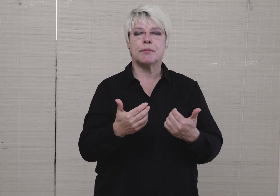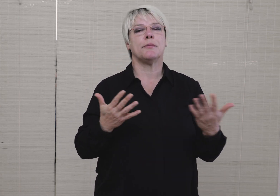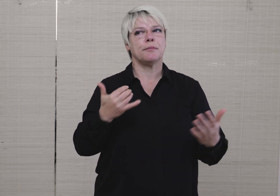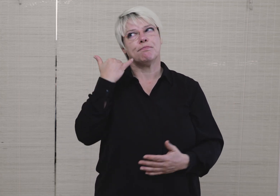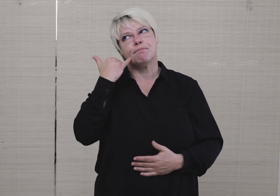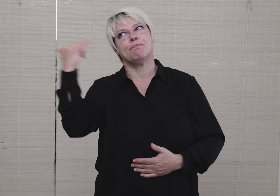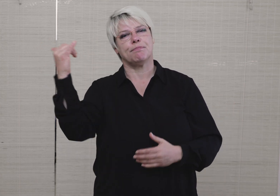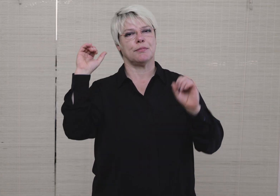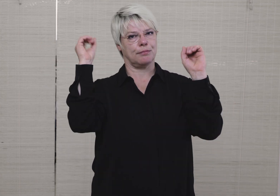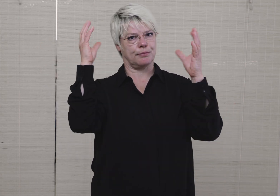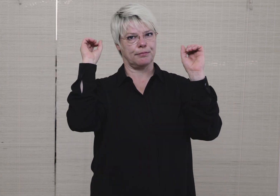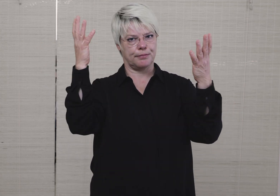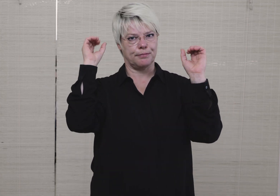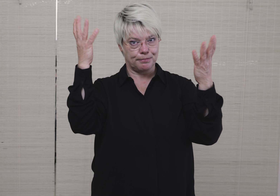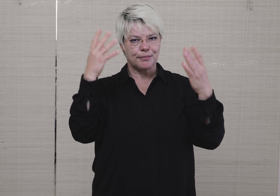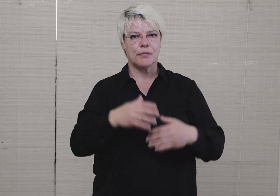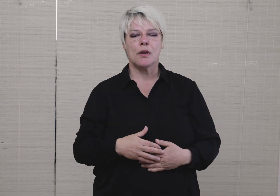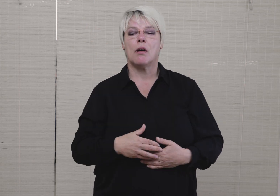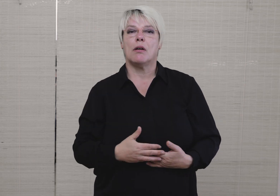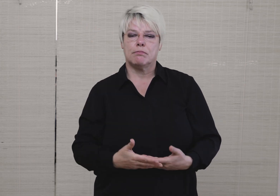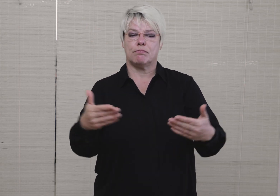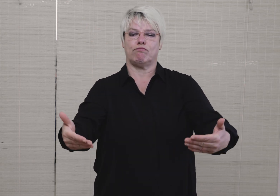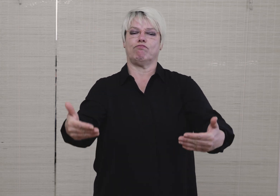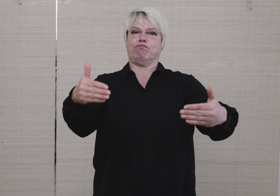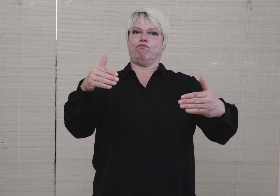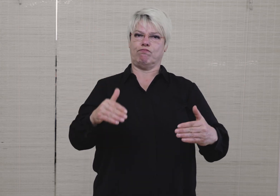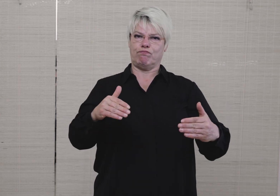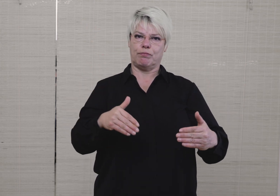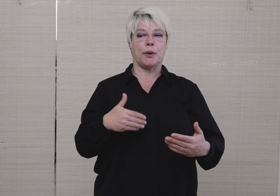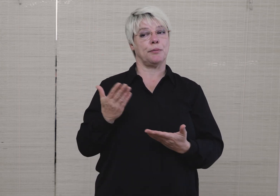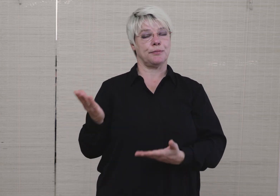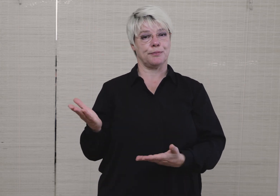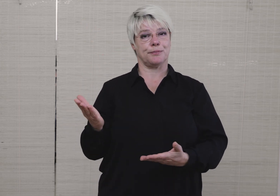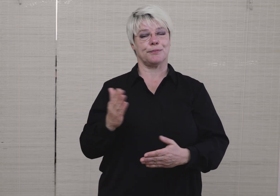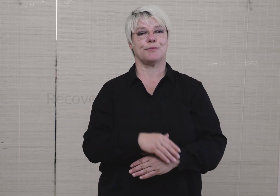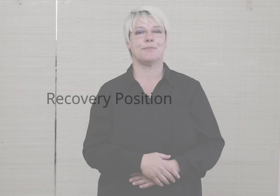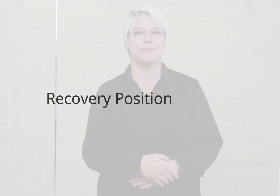Then, you should immediately call the ambulance And put the person in the stable recovery position.